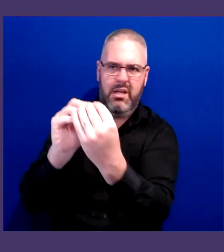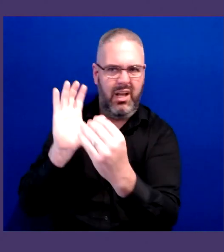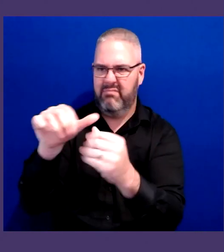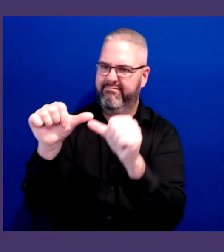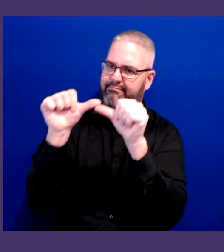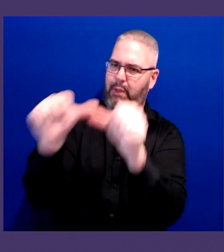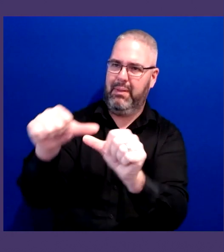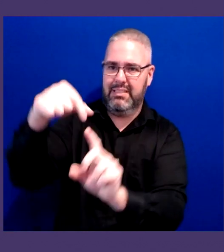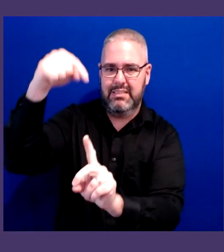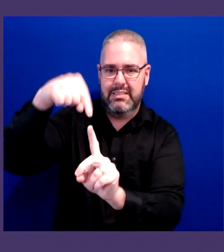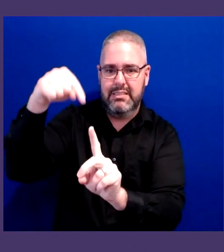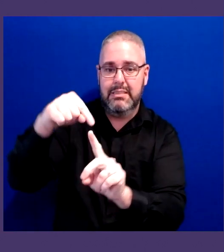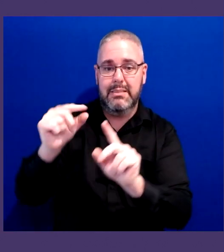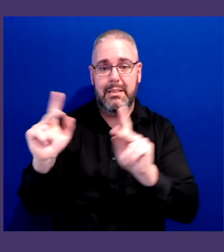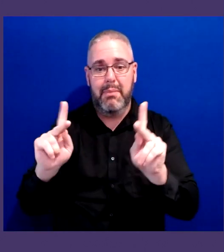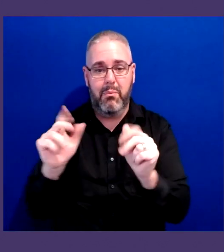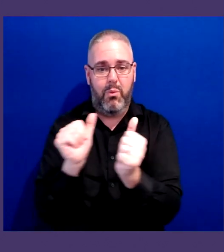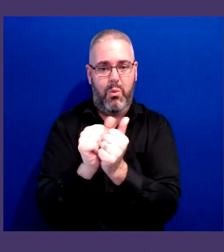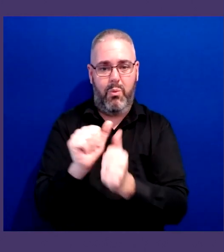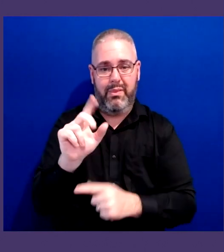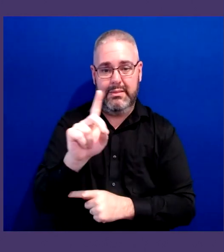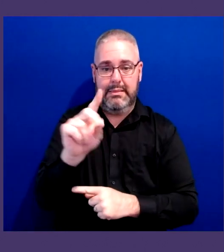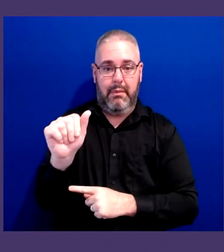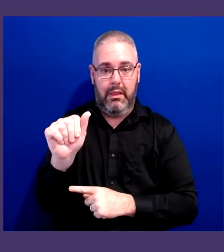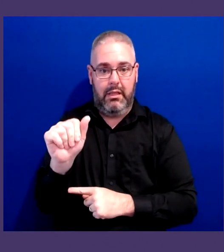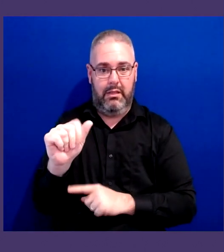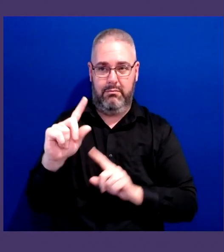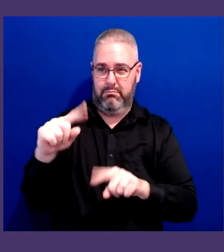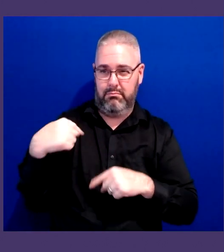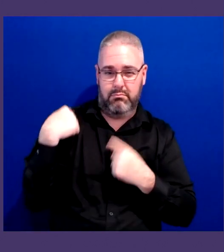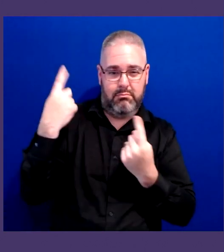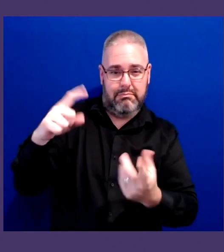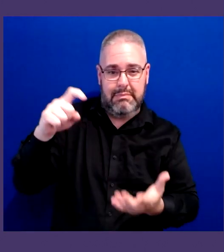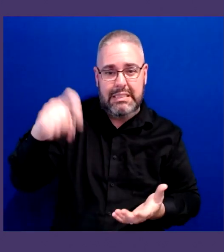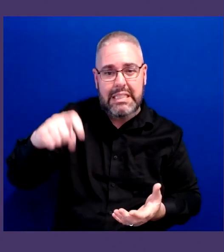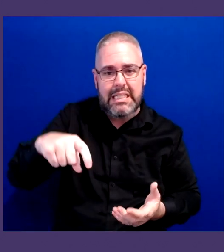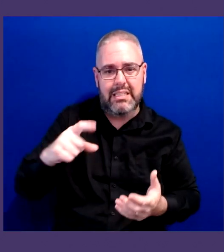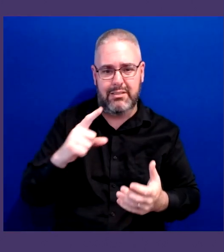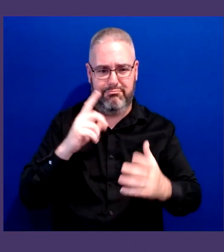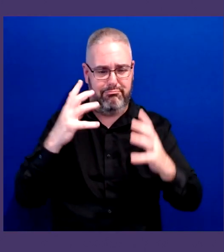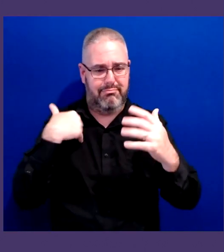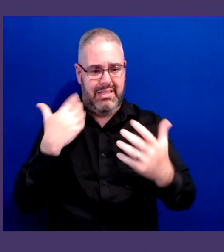disabilities have needed, have innovated, had suggested for years,